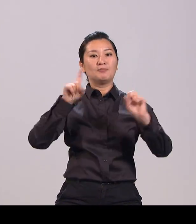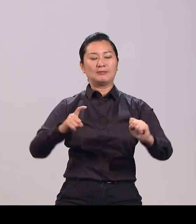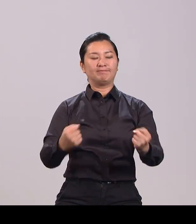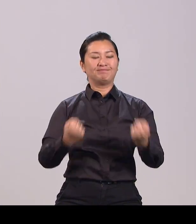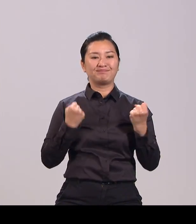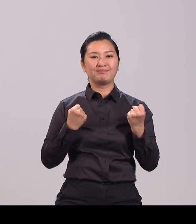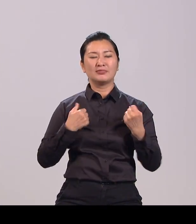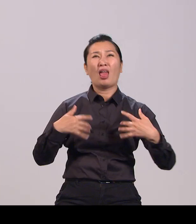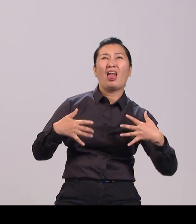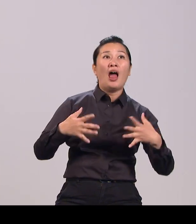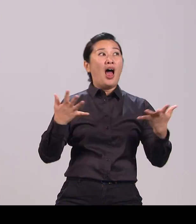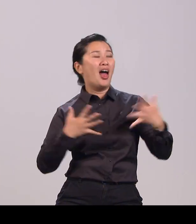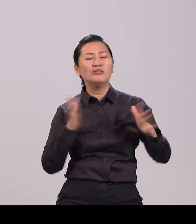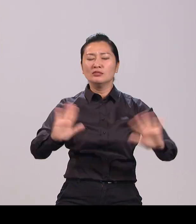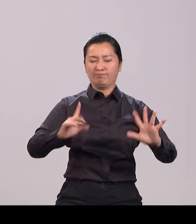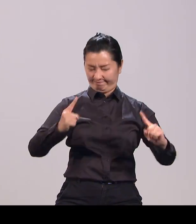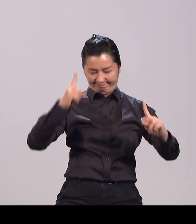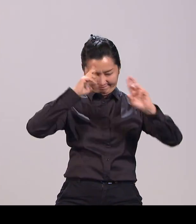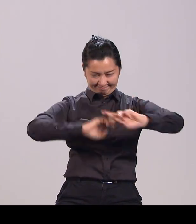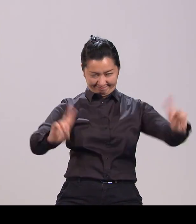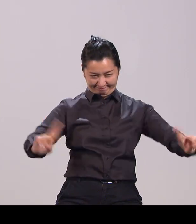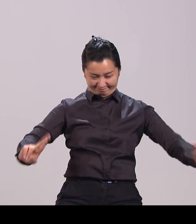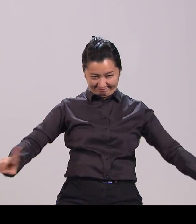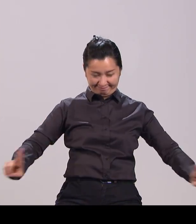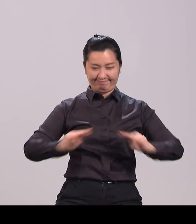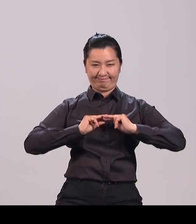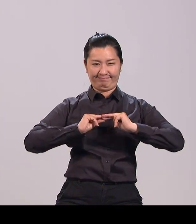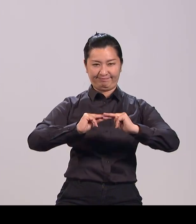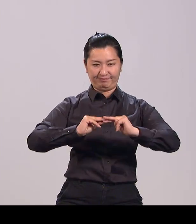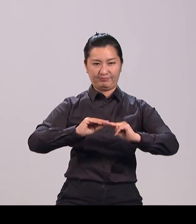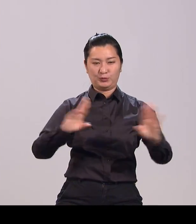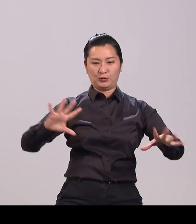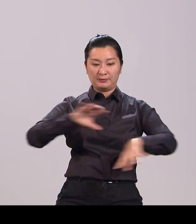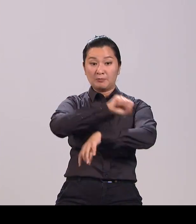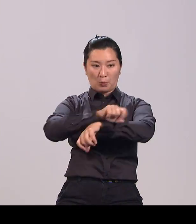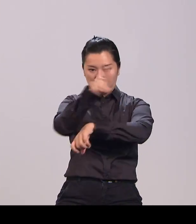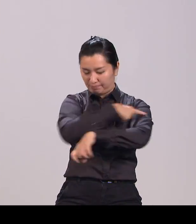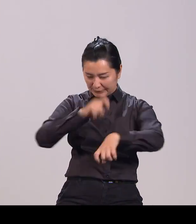to maintain and expand our common space so that instinctively, we feel one people.